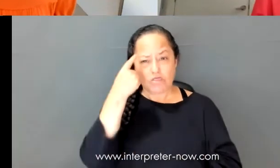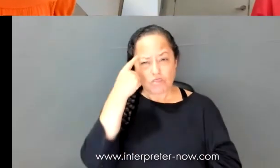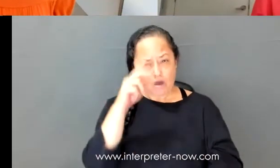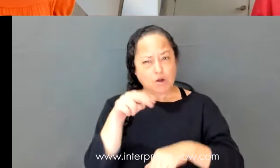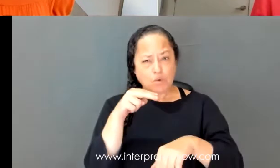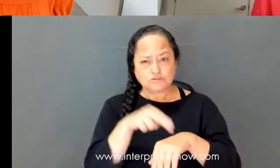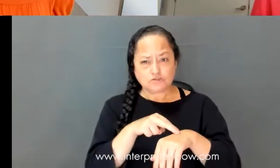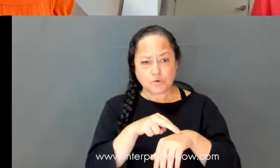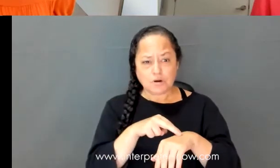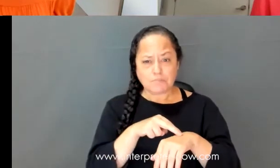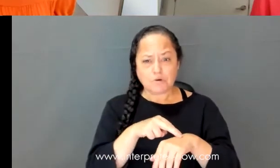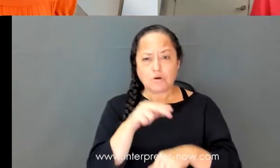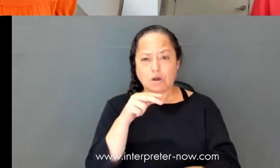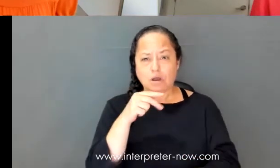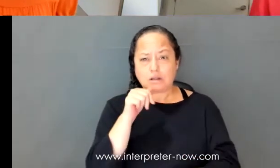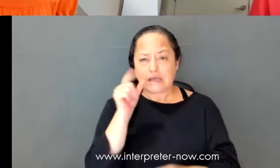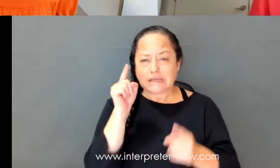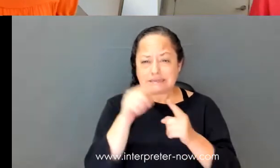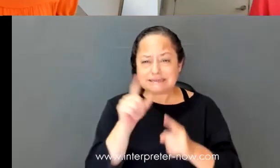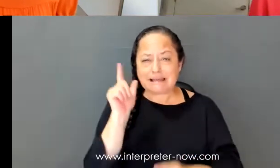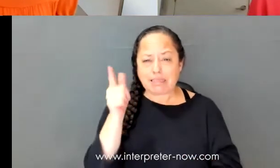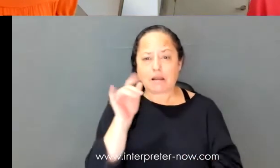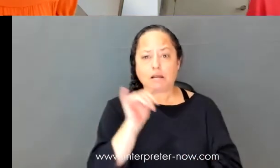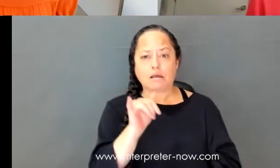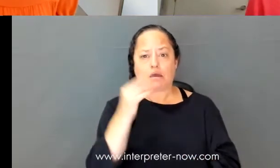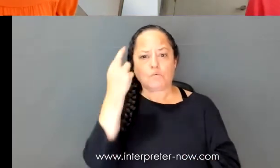And it wasn't until much later that I realized it was not.